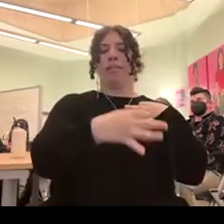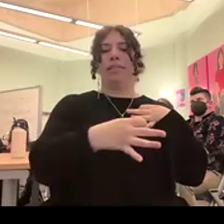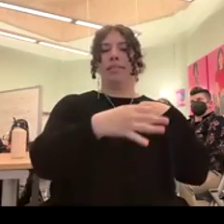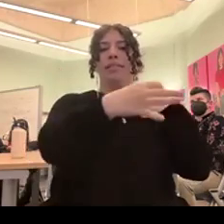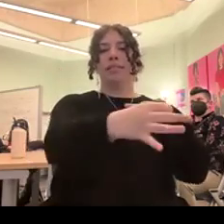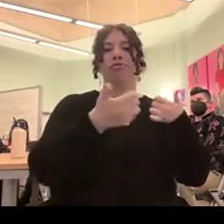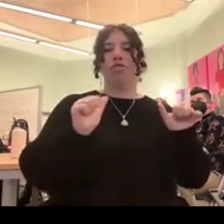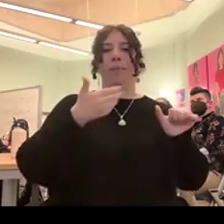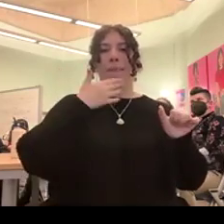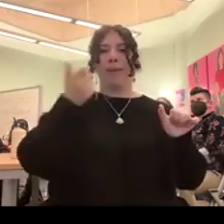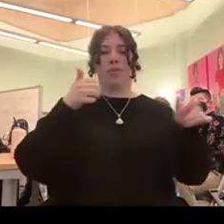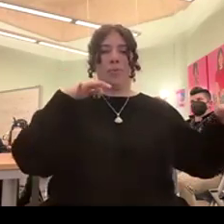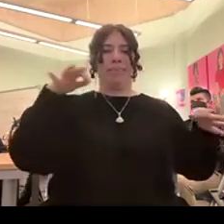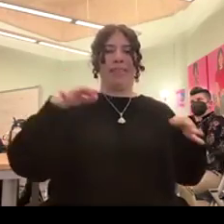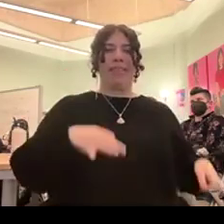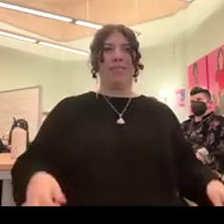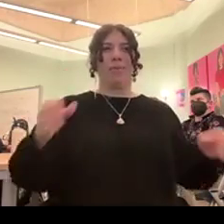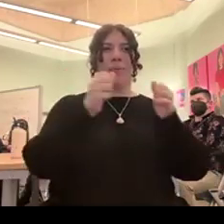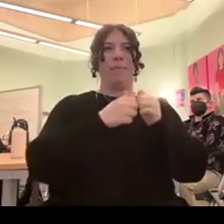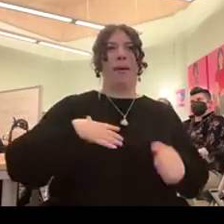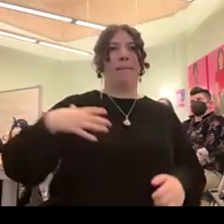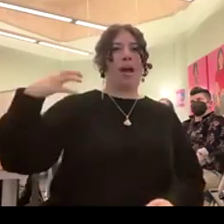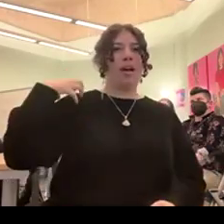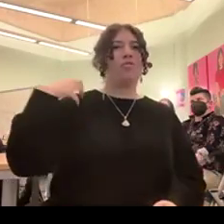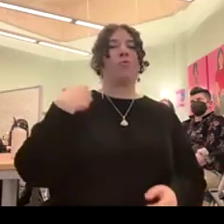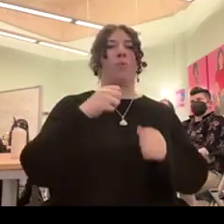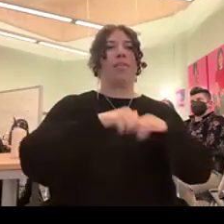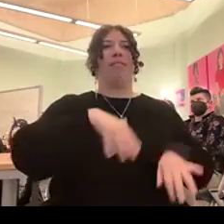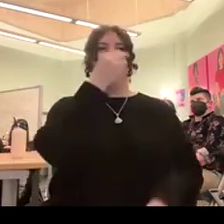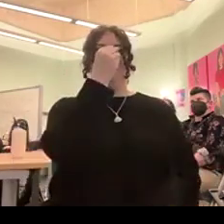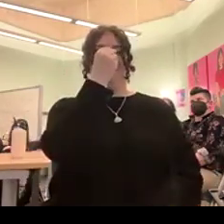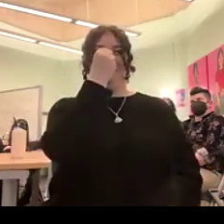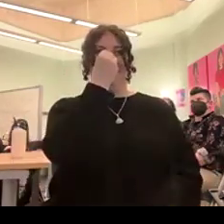I wanted to wait a little longer and kind of try my best to explain things to my boss